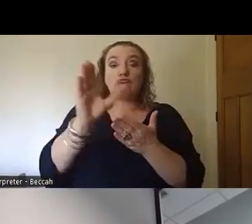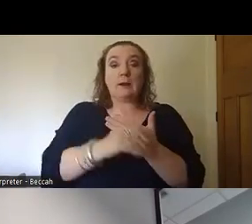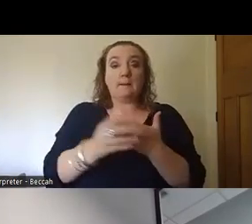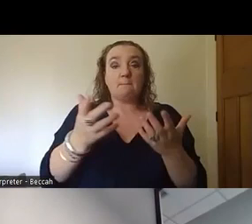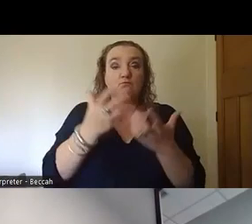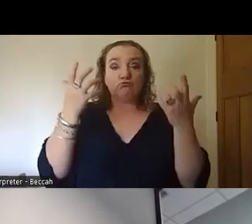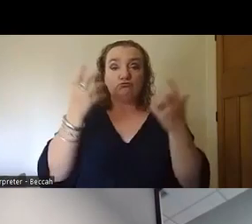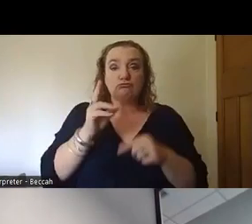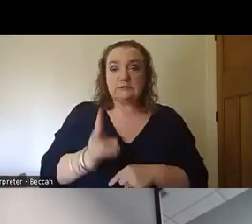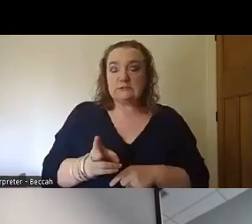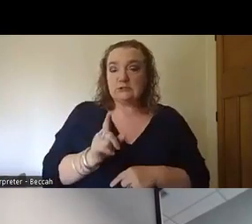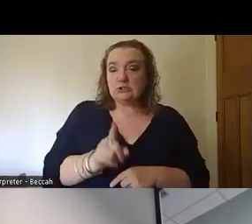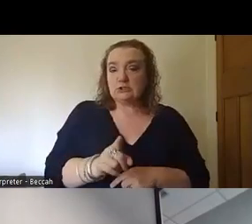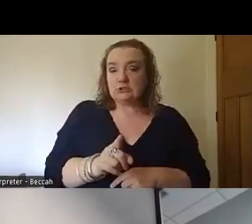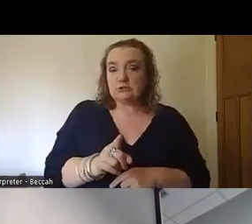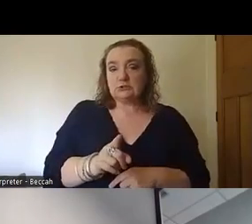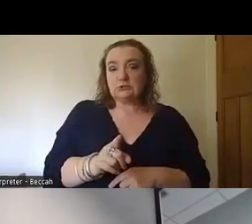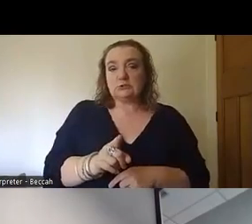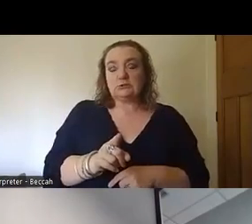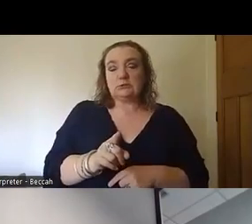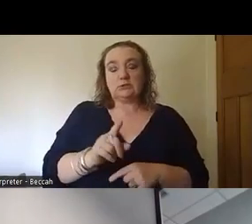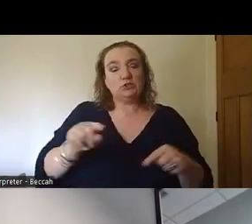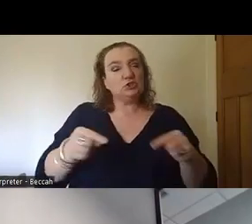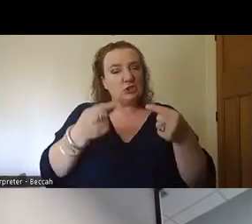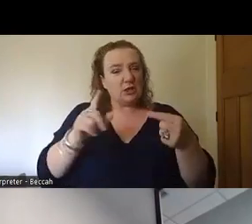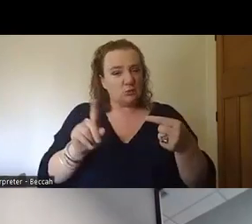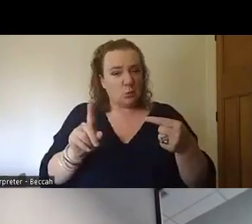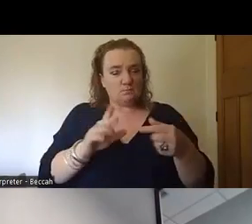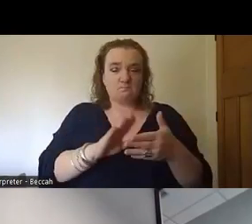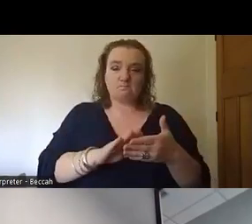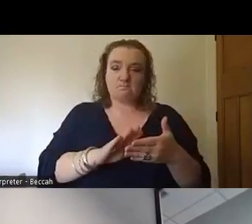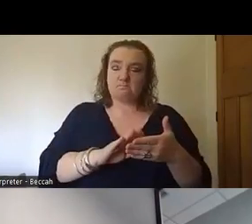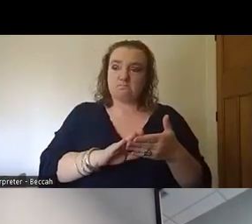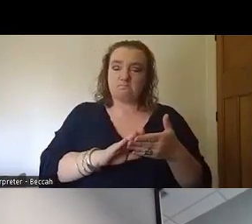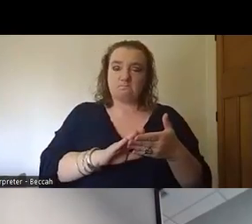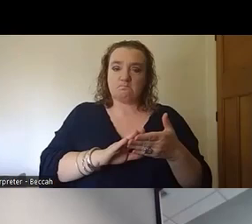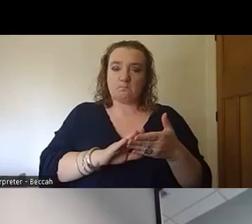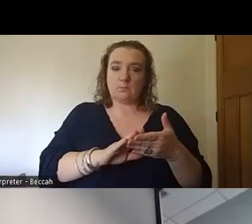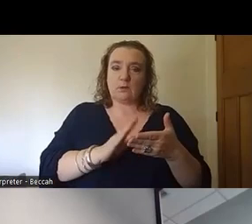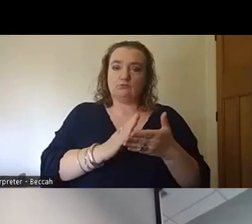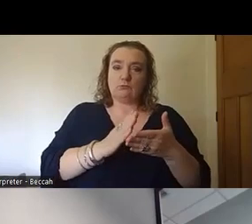one of the challenges has been to really take some of the overarching expectations